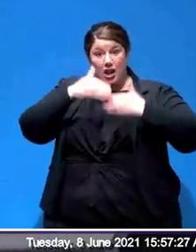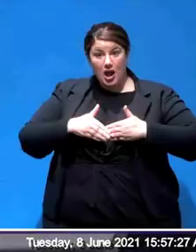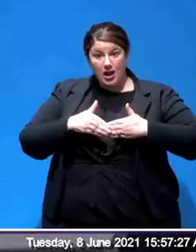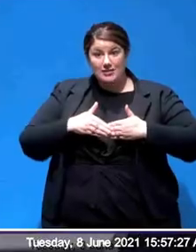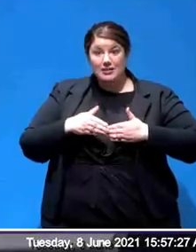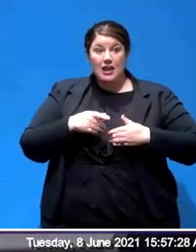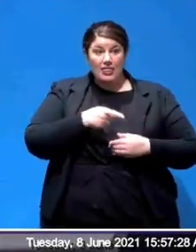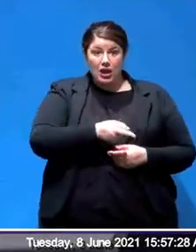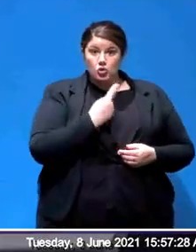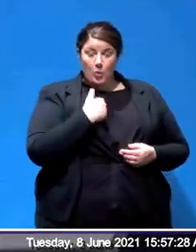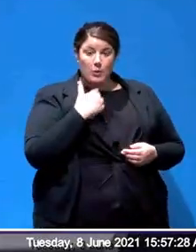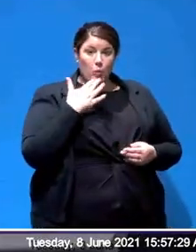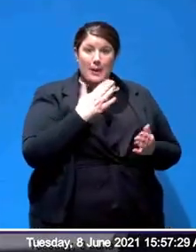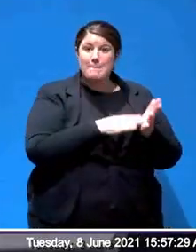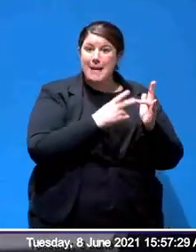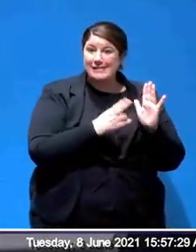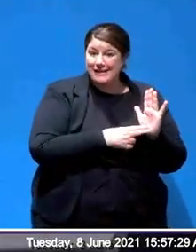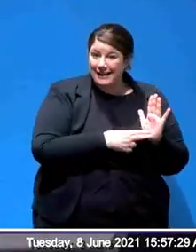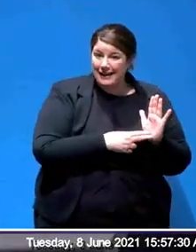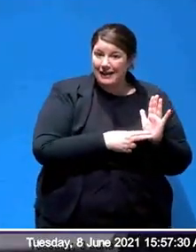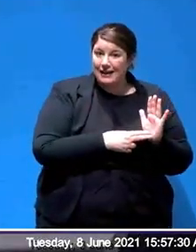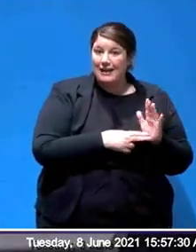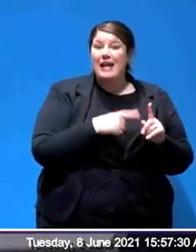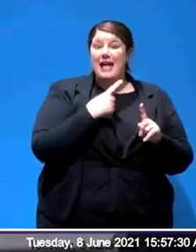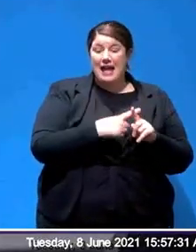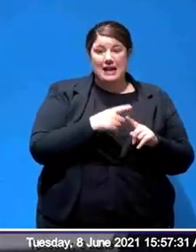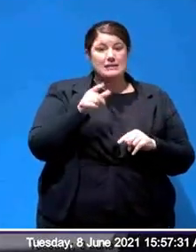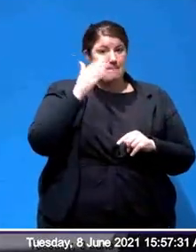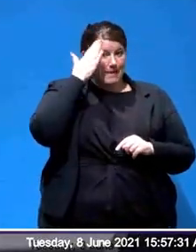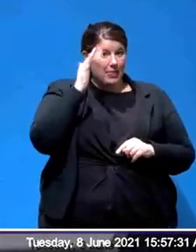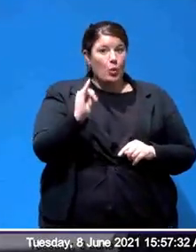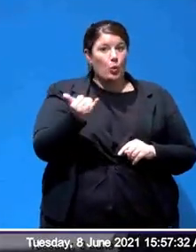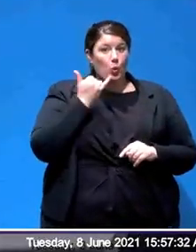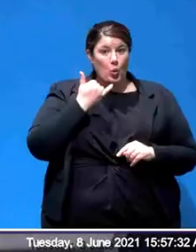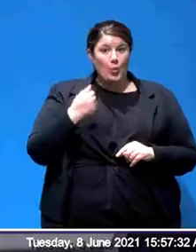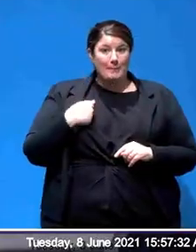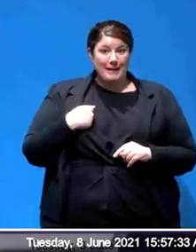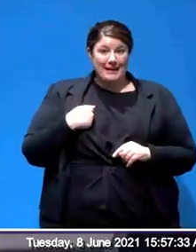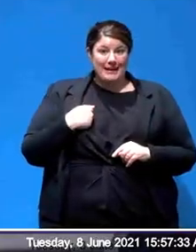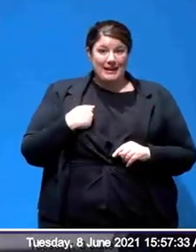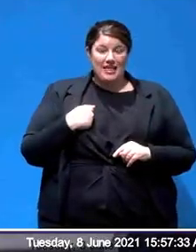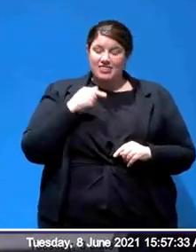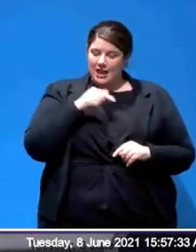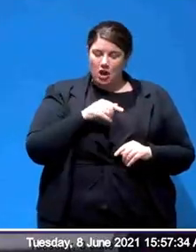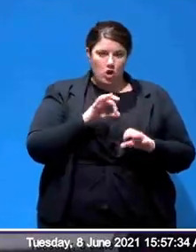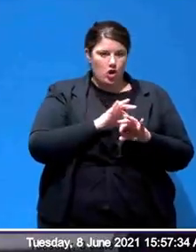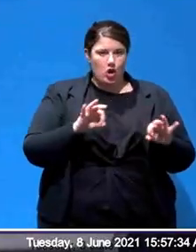Monday and I was notified by Karen, which is absolutely not appropriate.